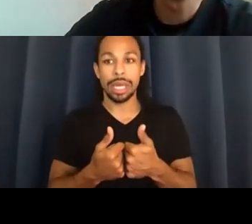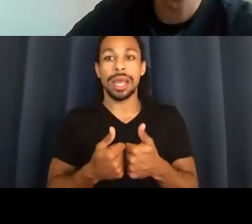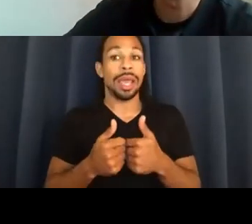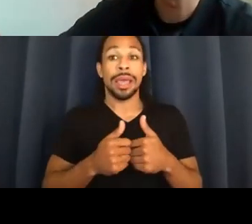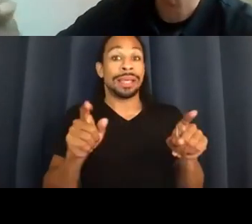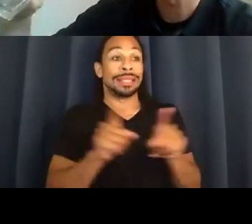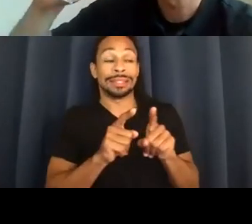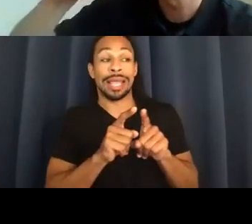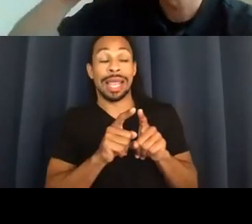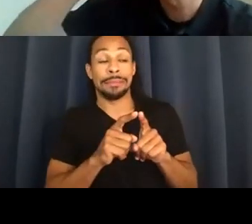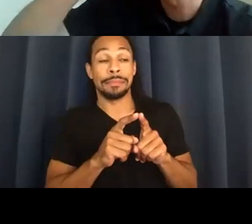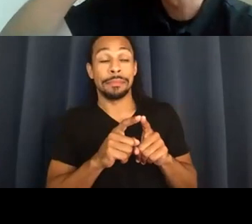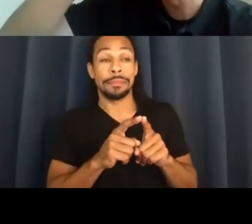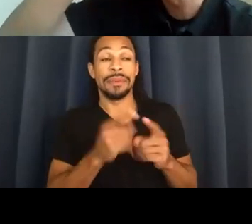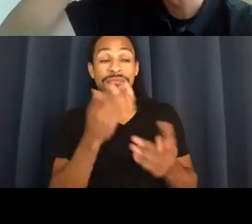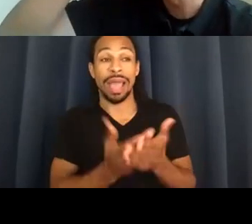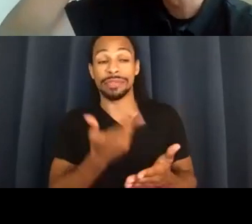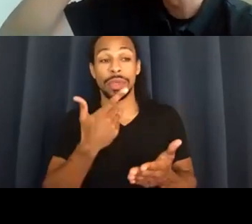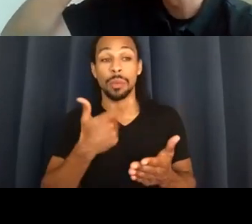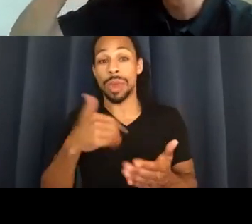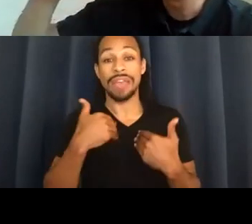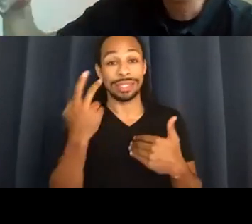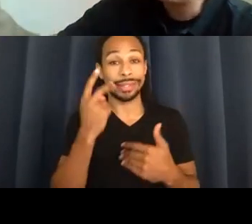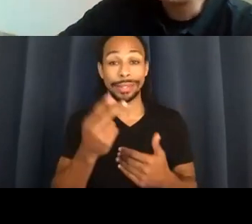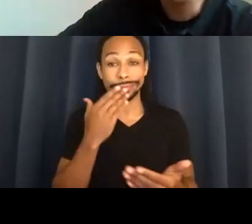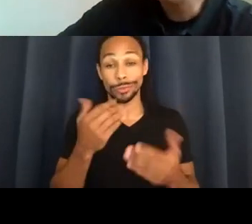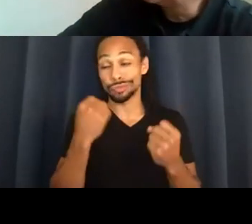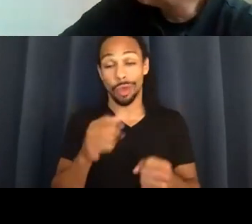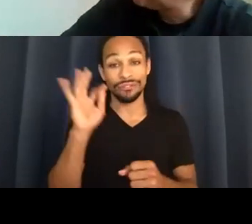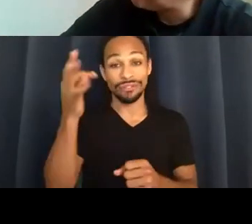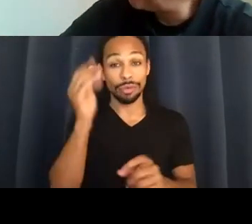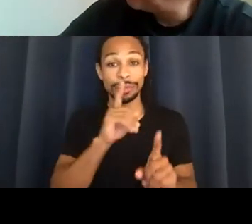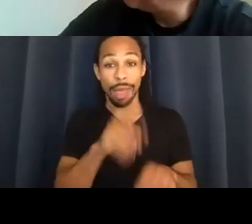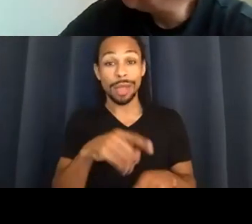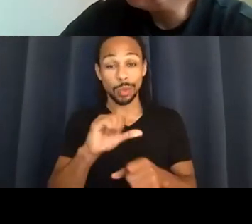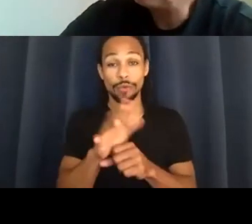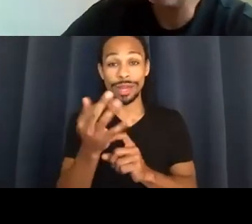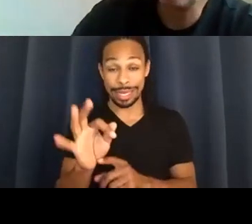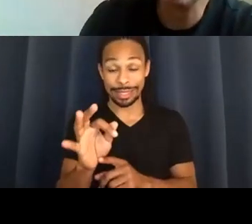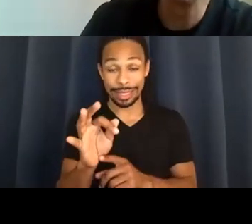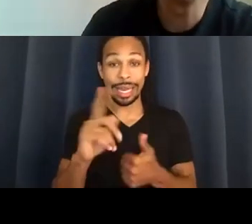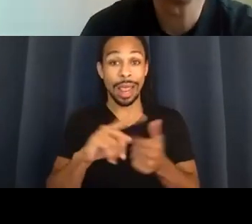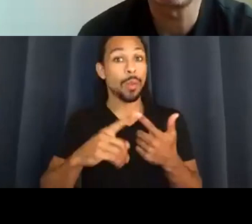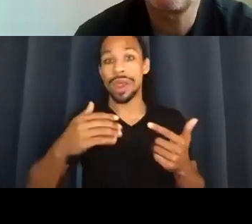COVID, I don't think there has been a collective conversation yet in our field about how we